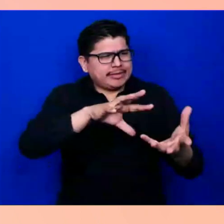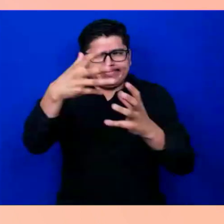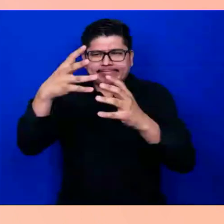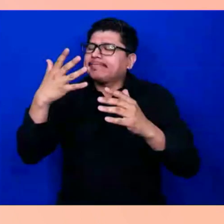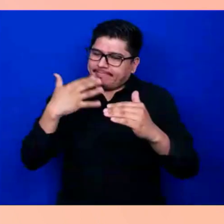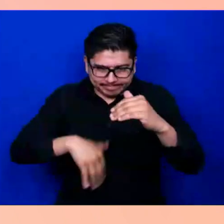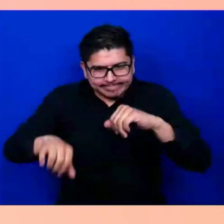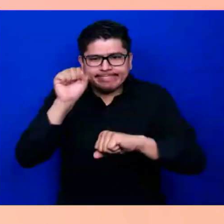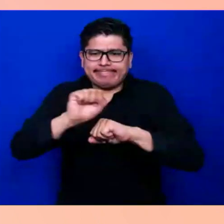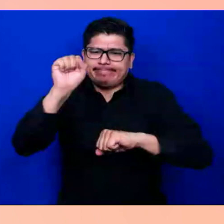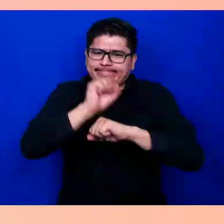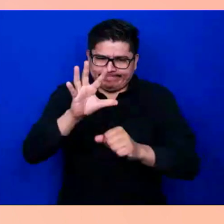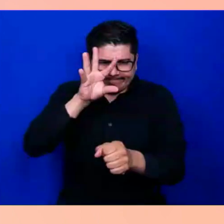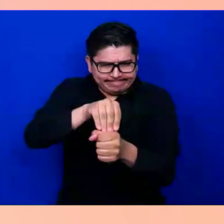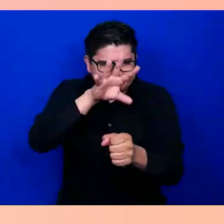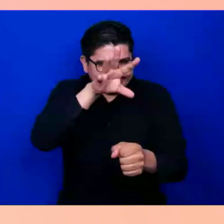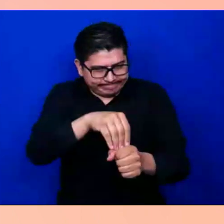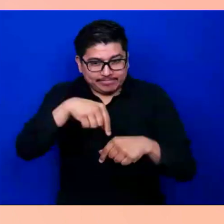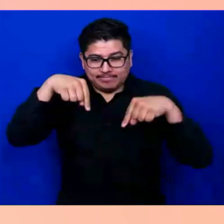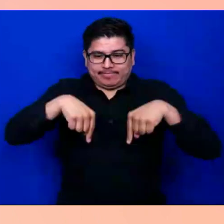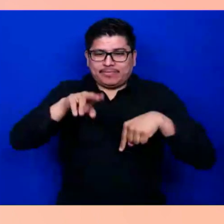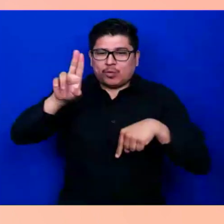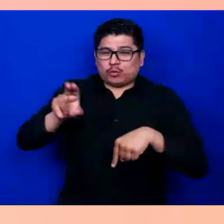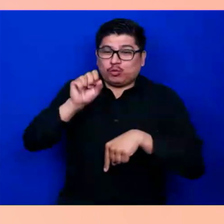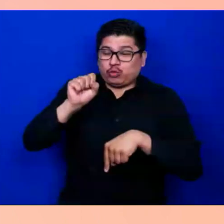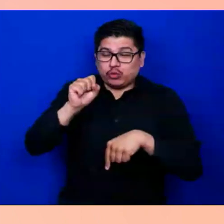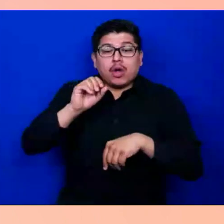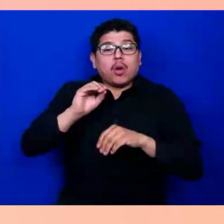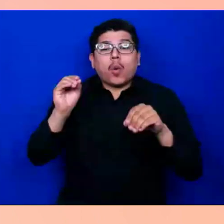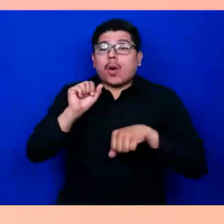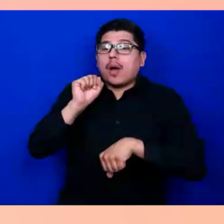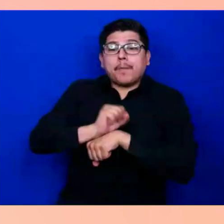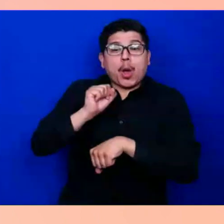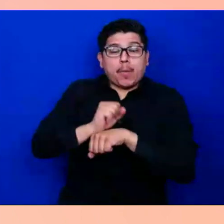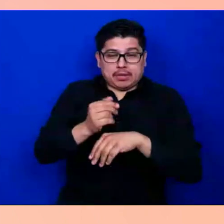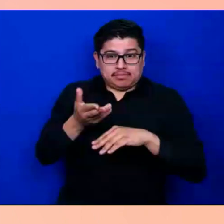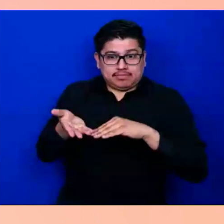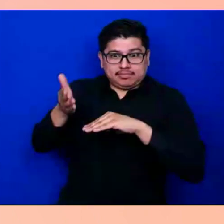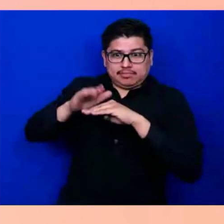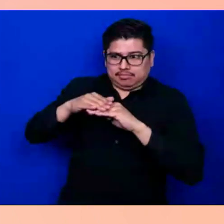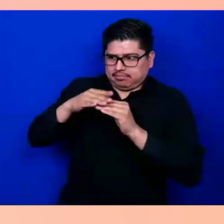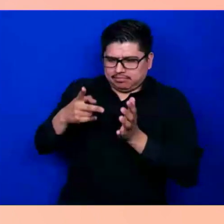the unemployment rate is still double that for people with disabilities versus not,